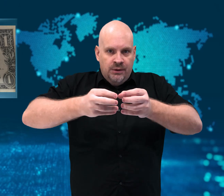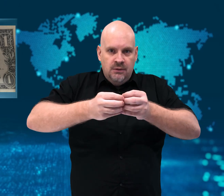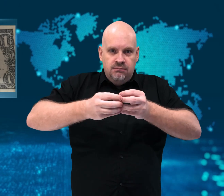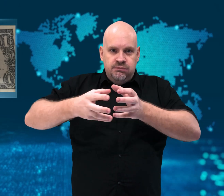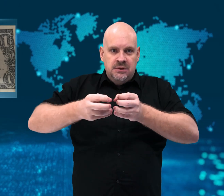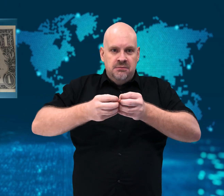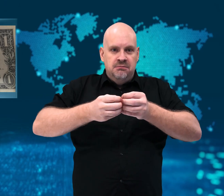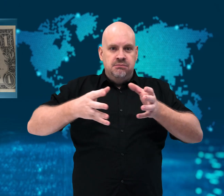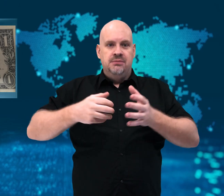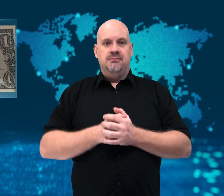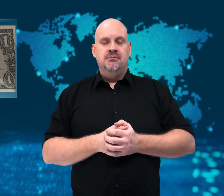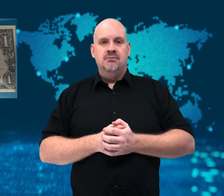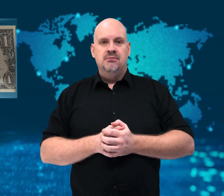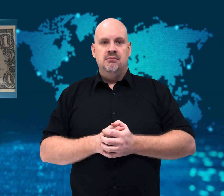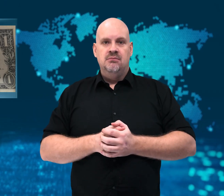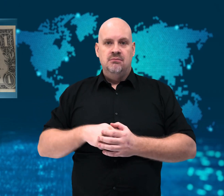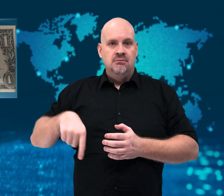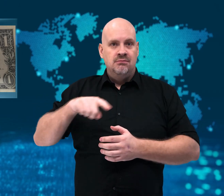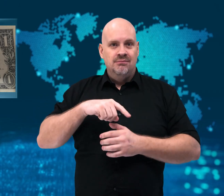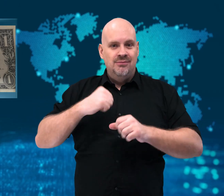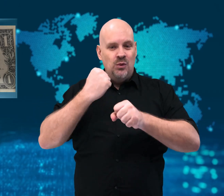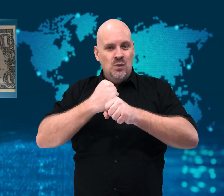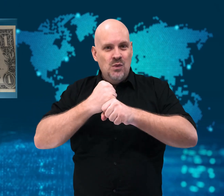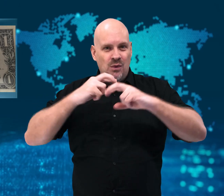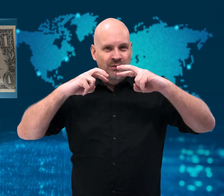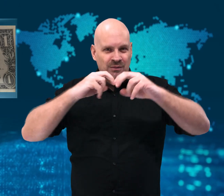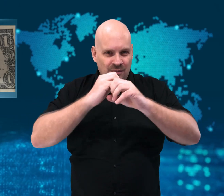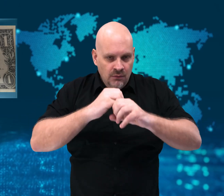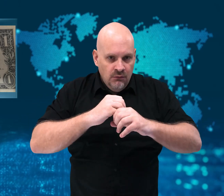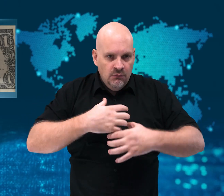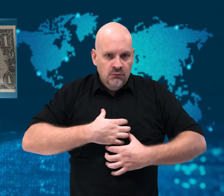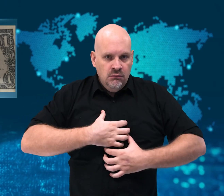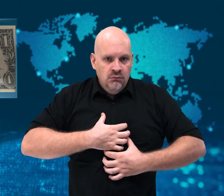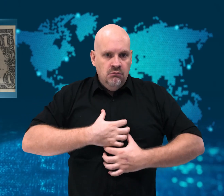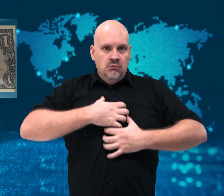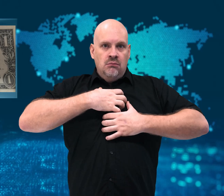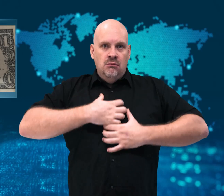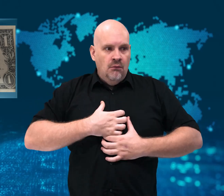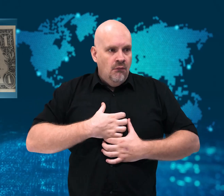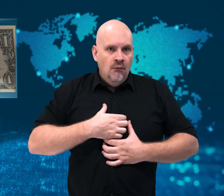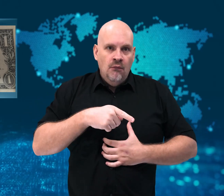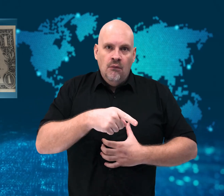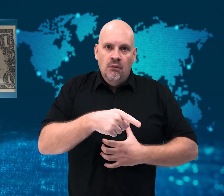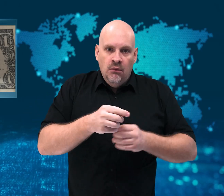they realized the “piles” became new xenbots.